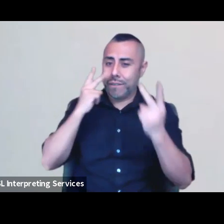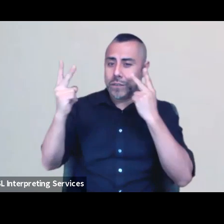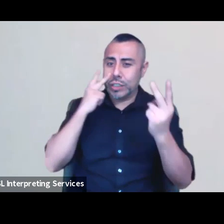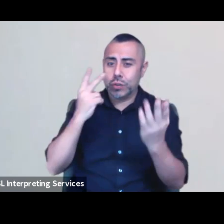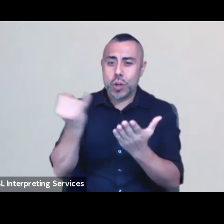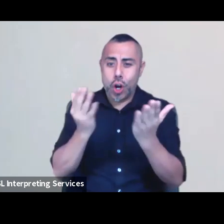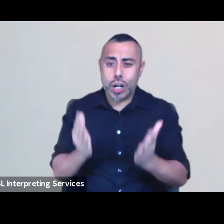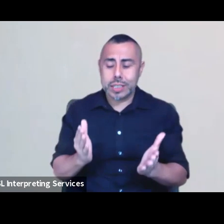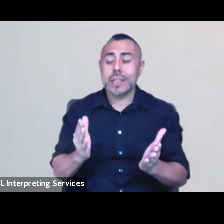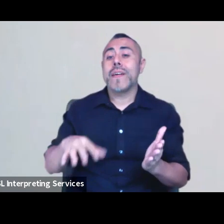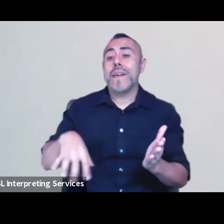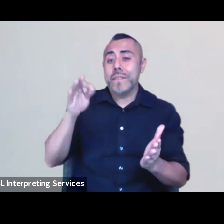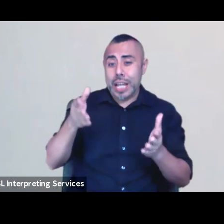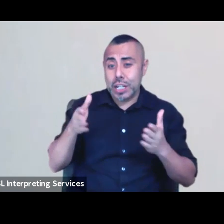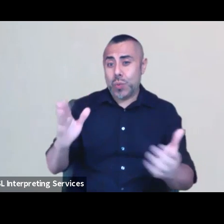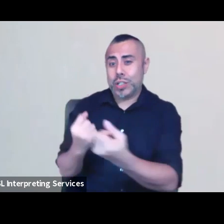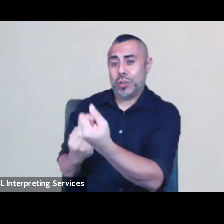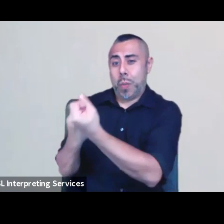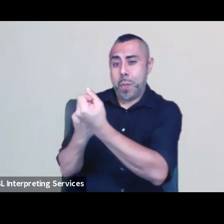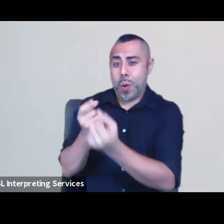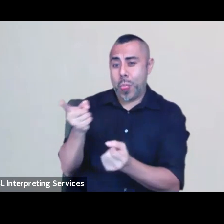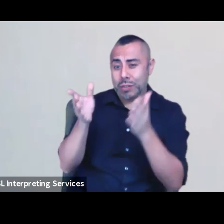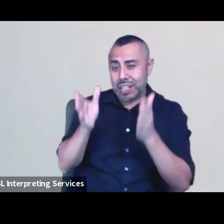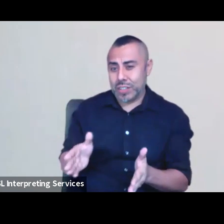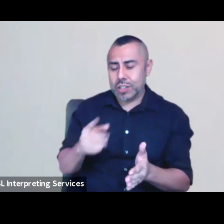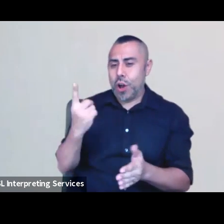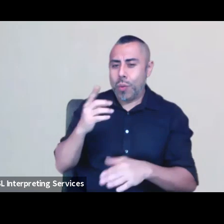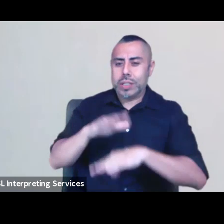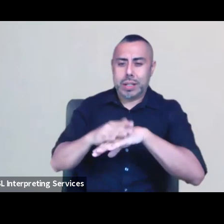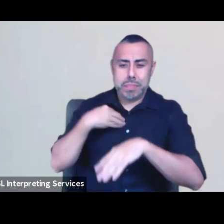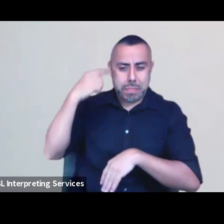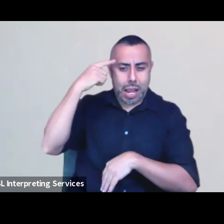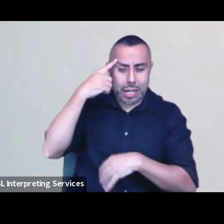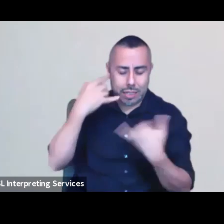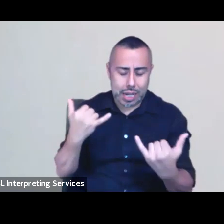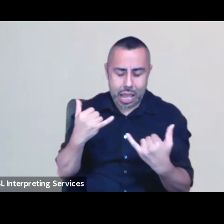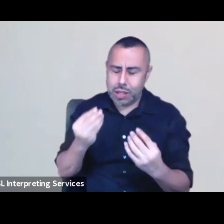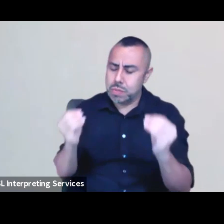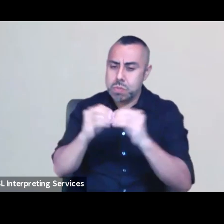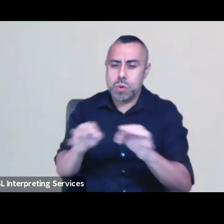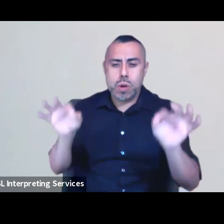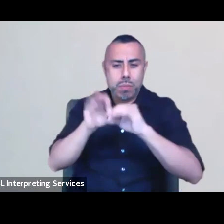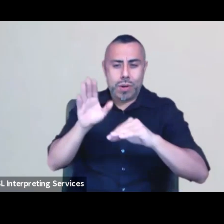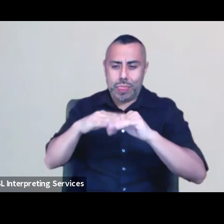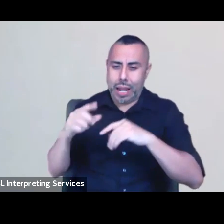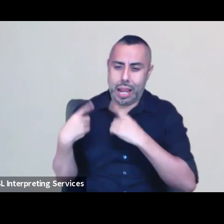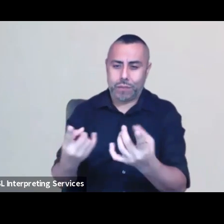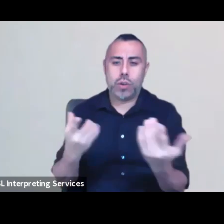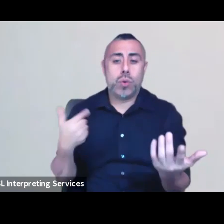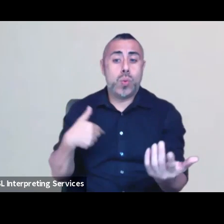are always on my mind, now more than ever. We are here to support you in any way that we can.